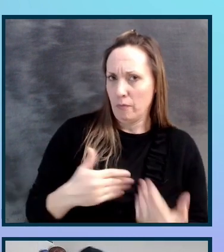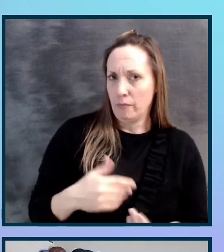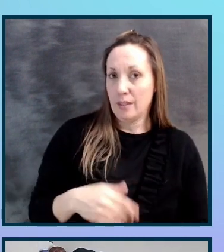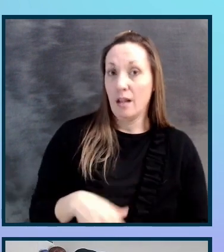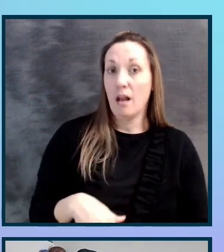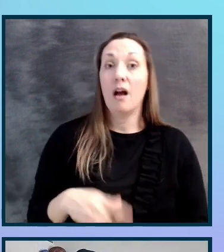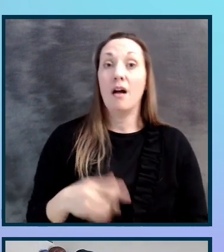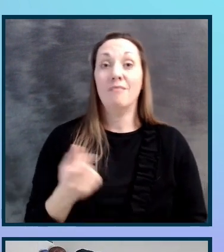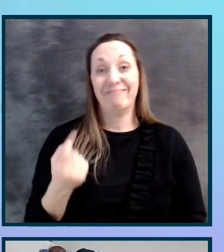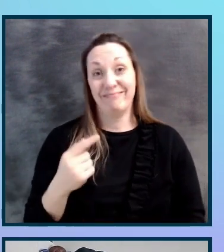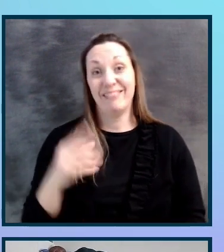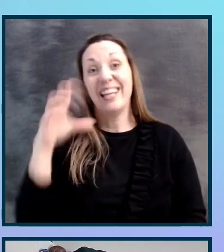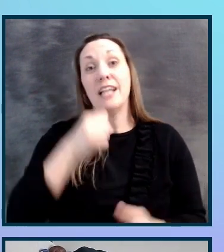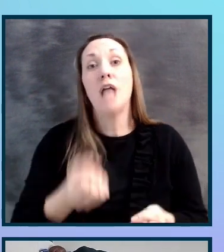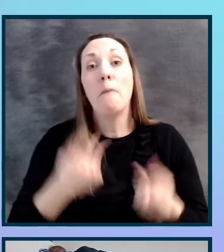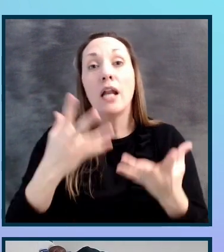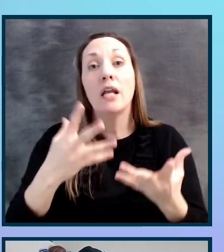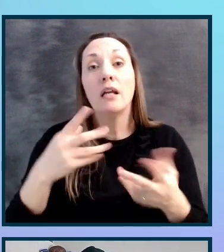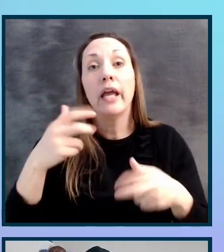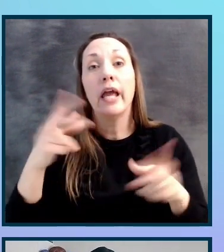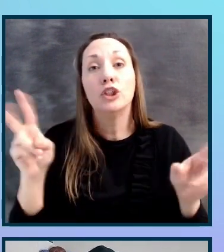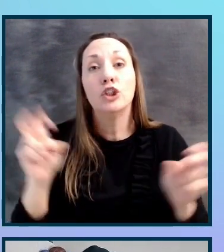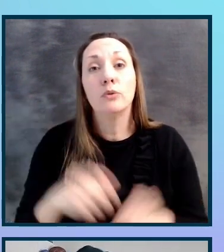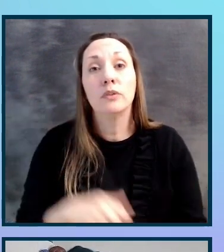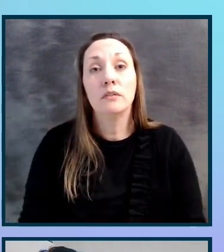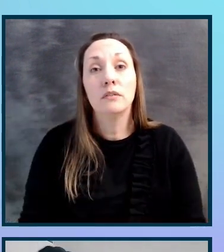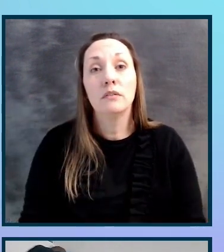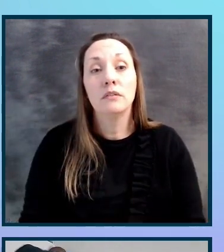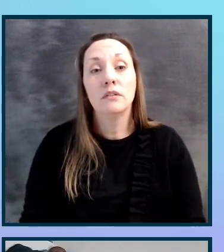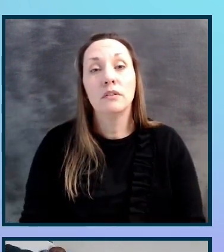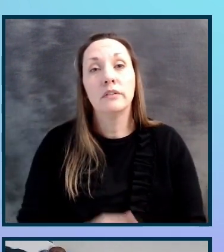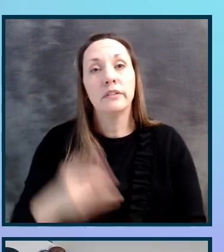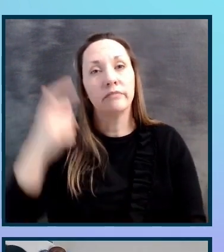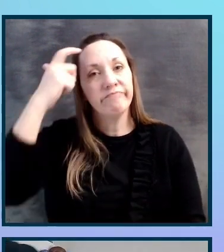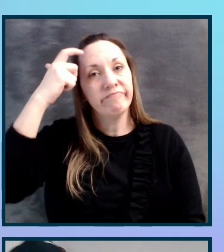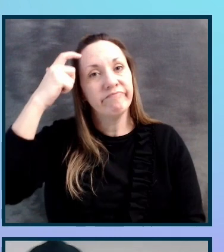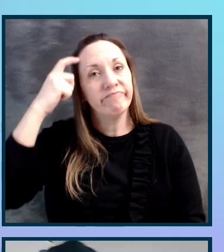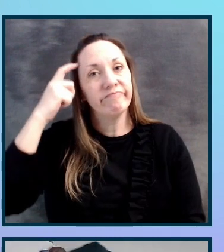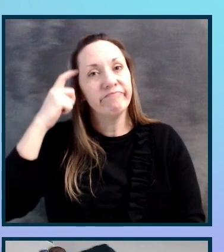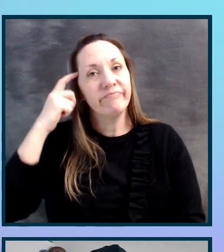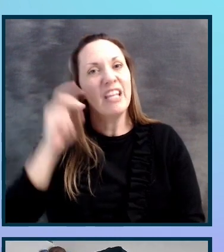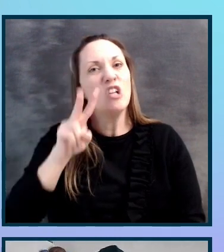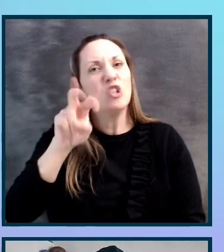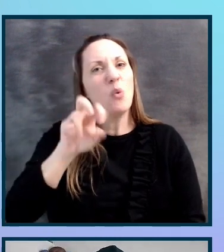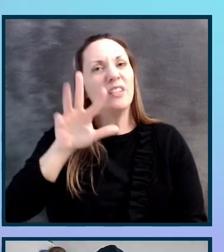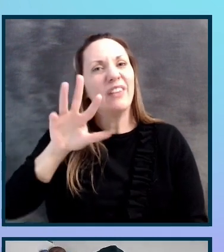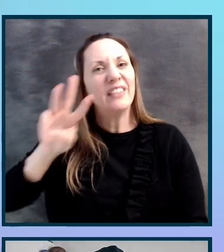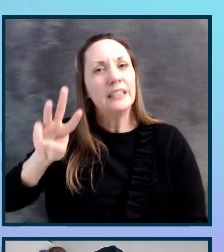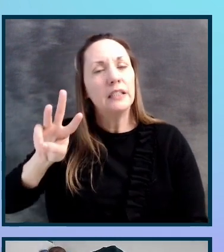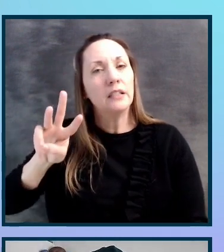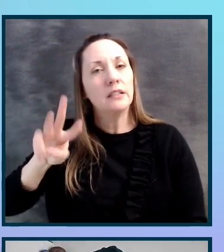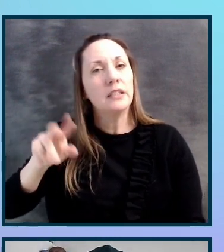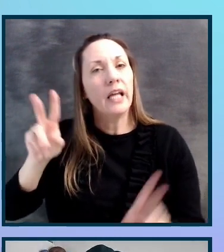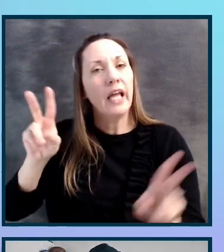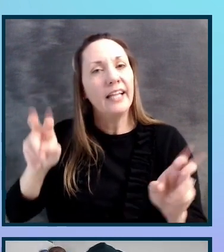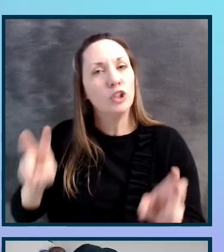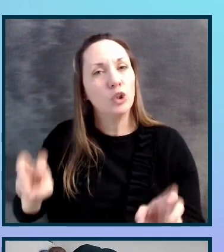But guess how many issues there were? Never forget, 256 individualized issues I had on that.